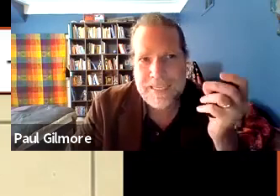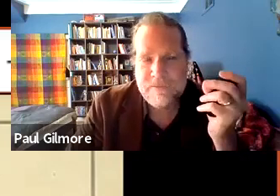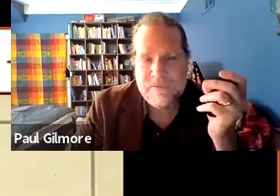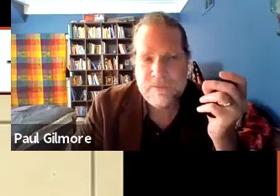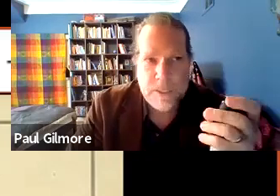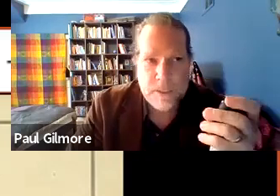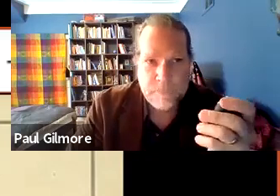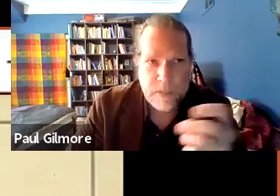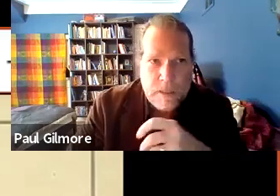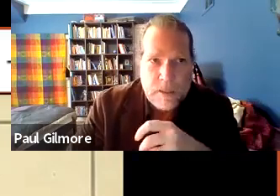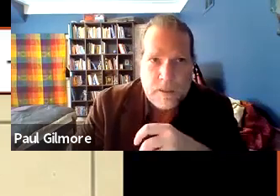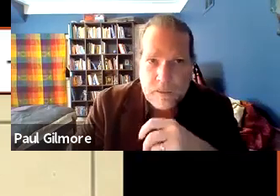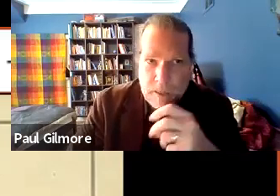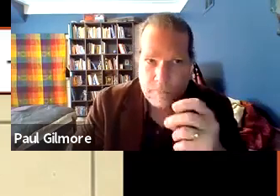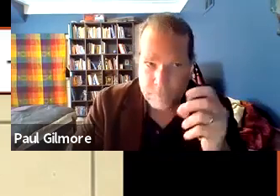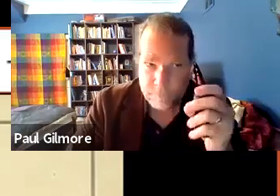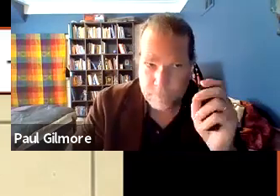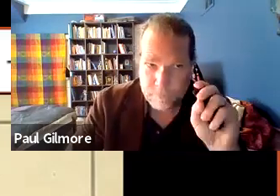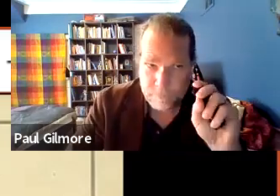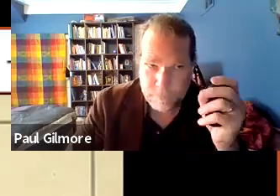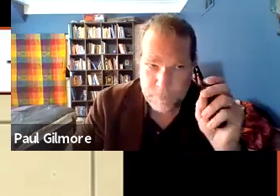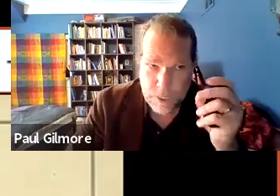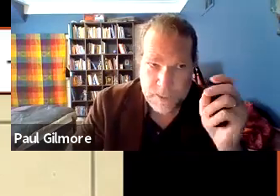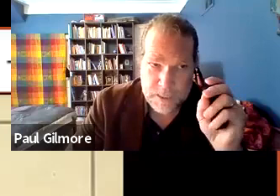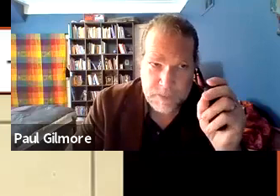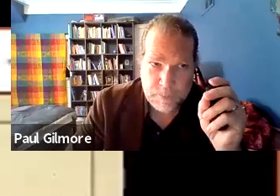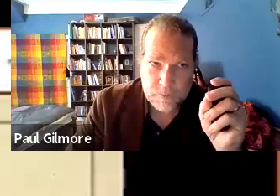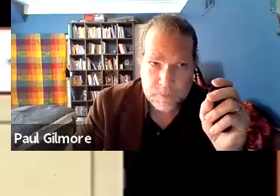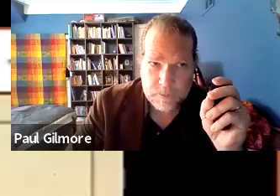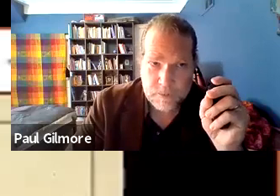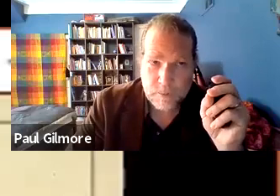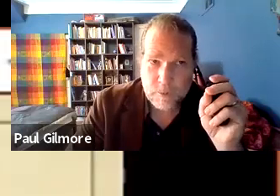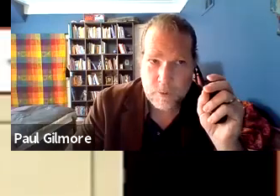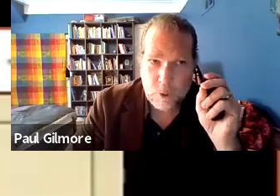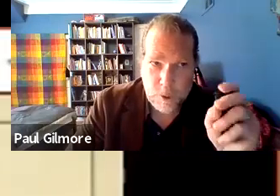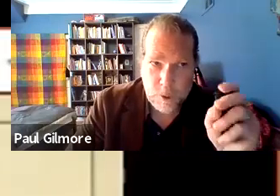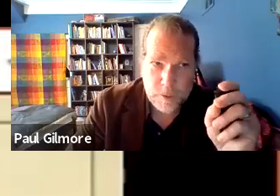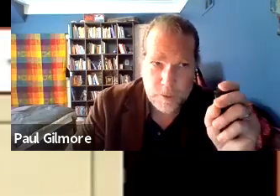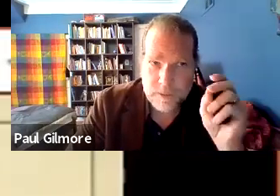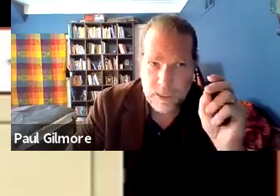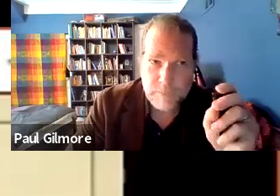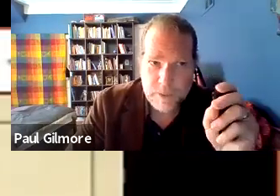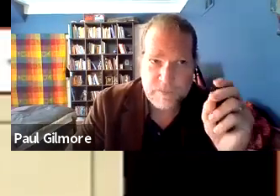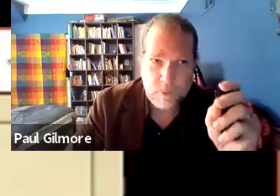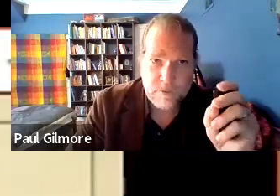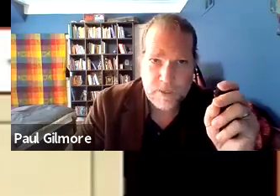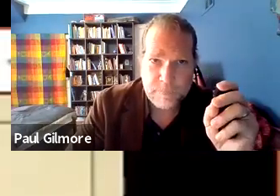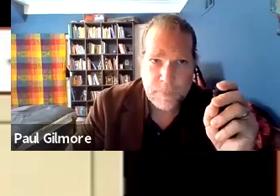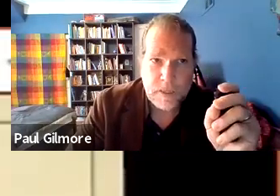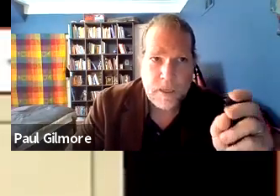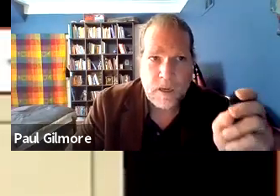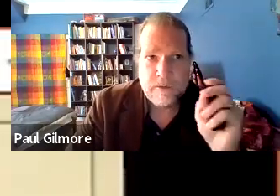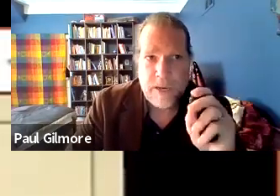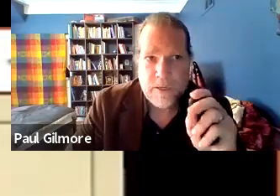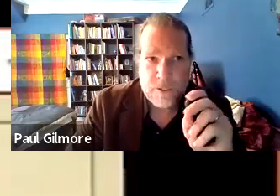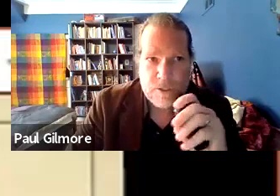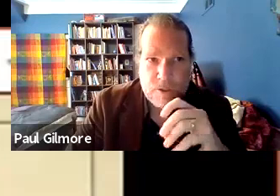can't even come here. Now, Chinese people could come here before then, other Asians